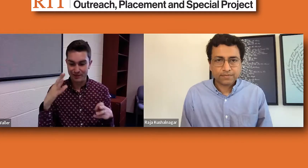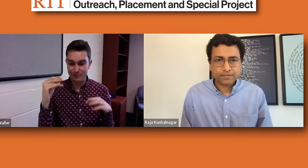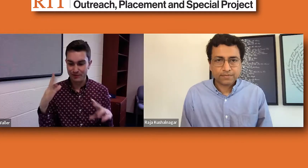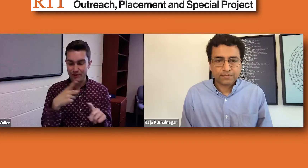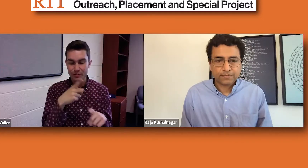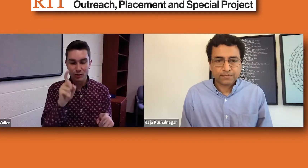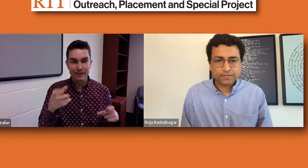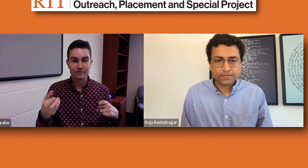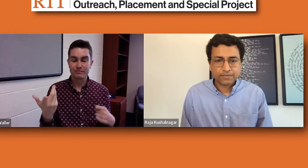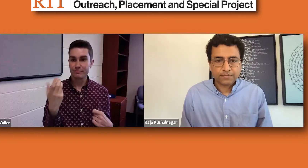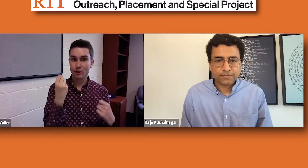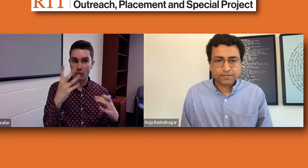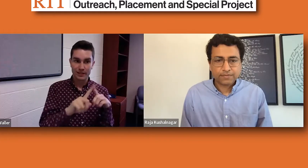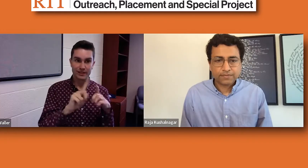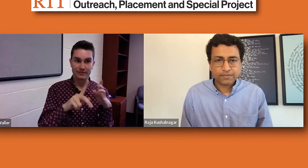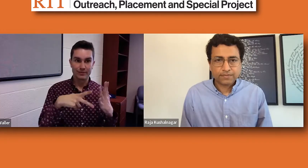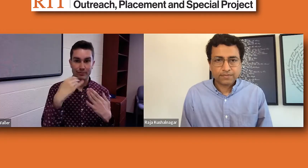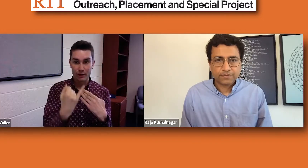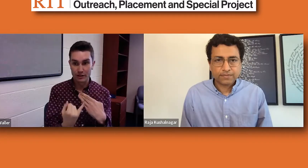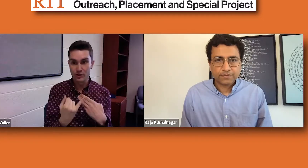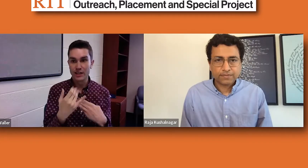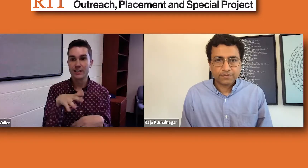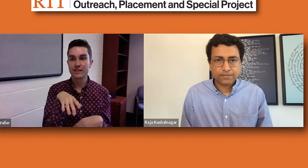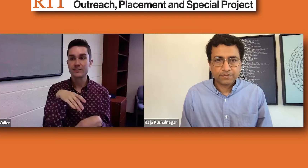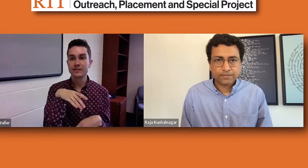You know, again, going back to, you know, graduate school and Ph.D.